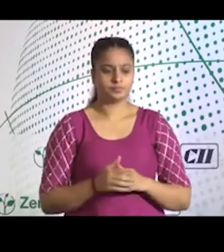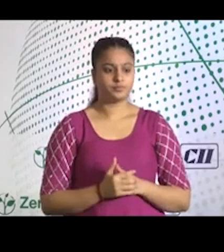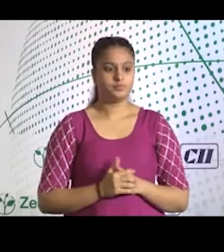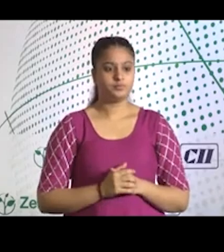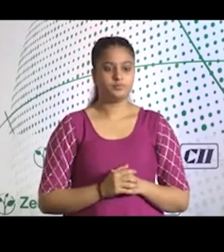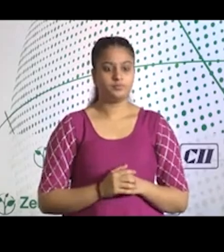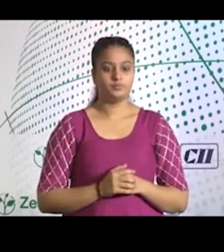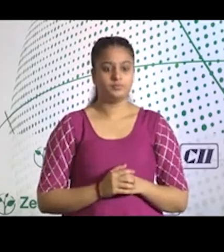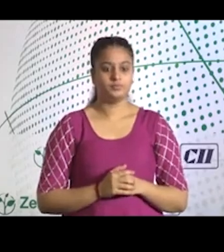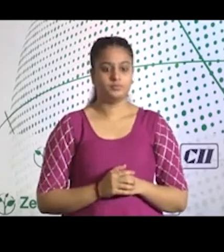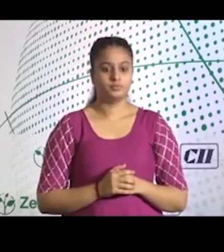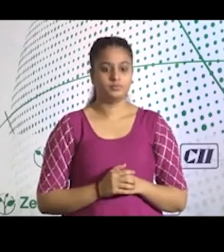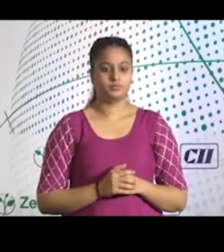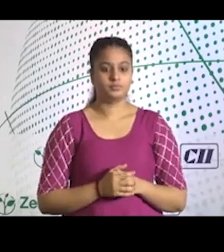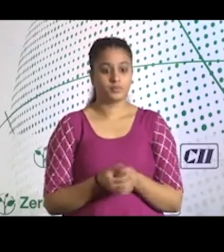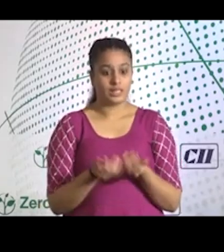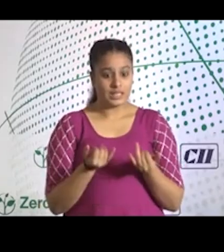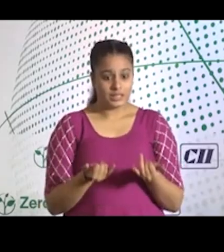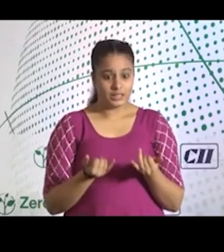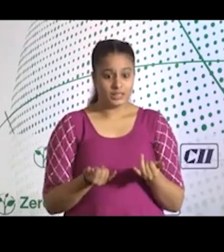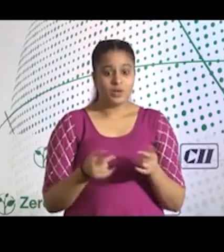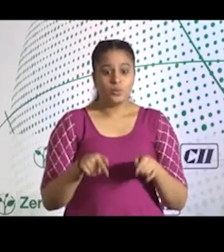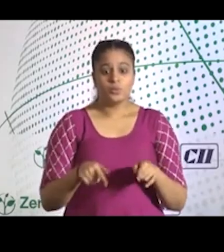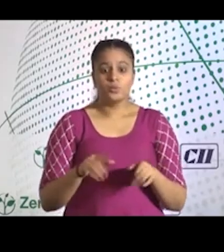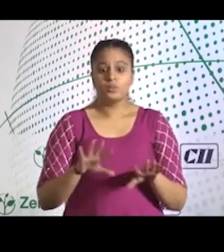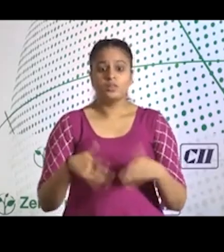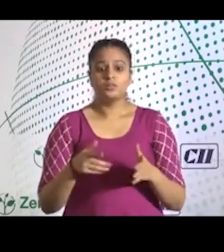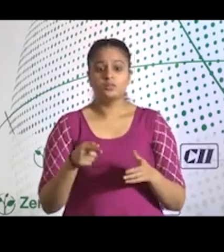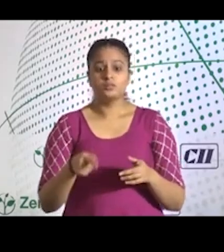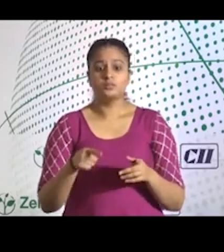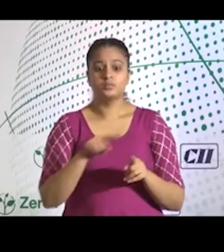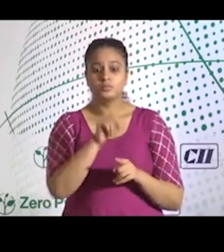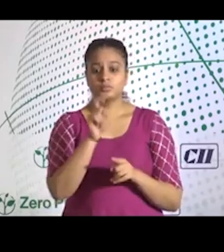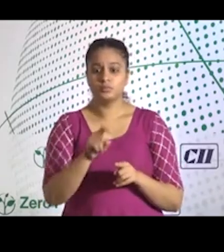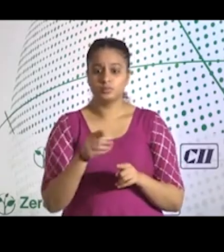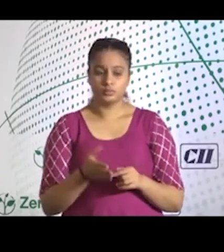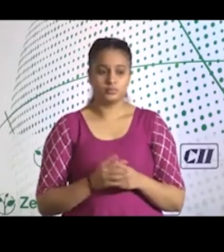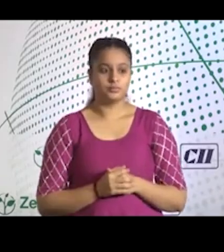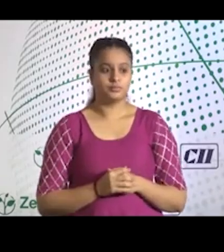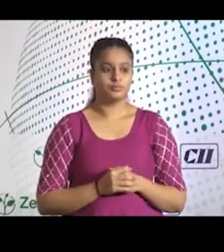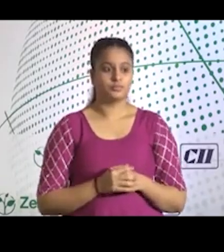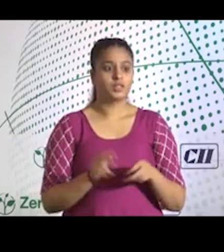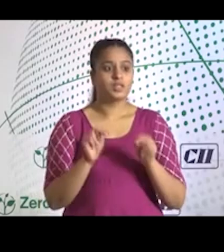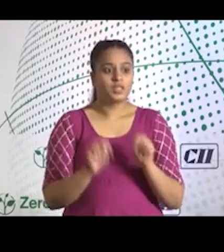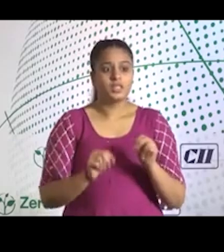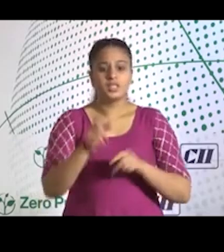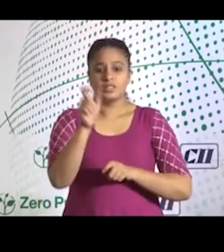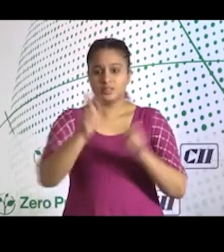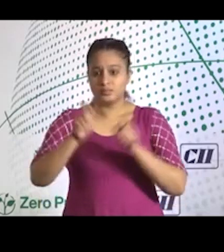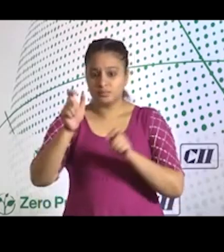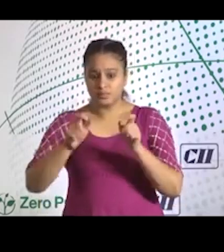Now, how equipped before today are to cater needs of the